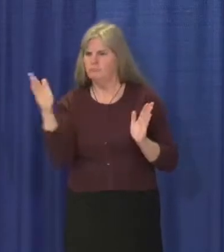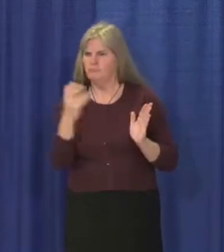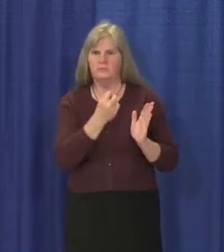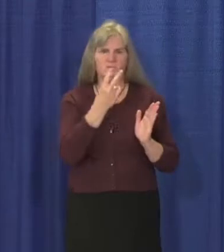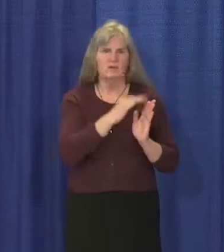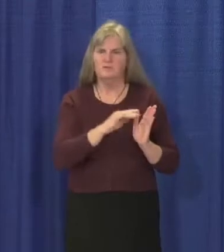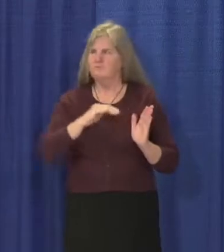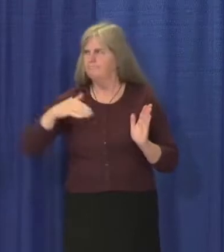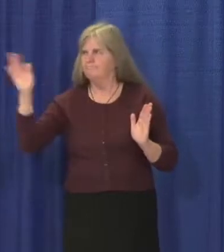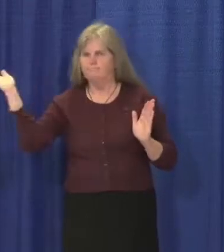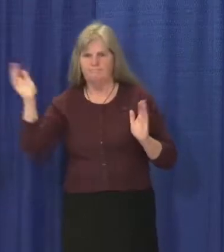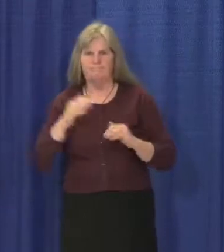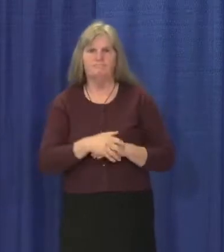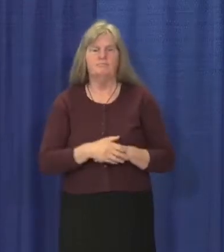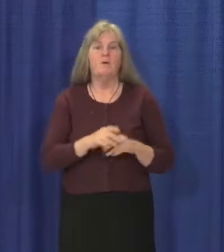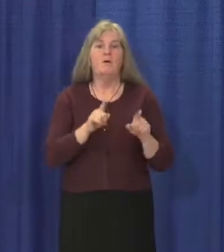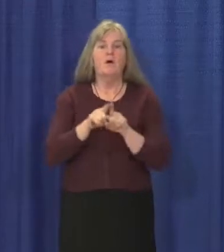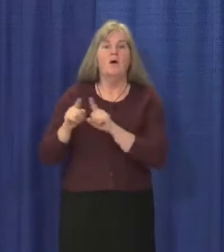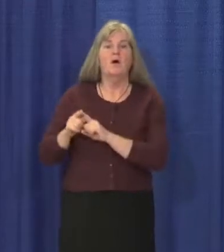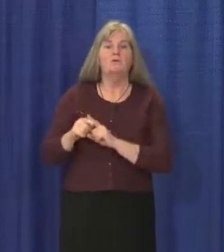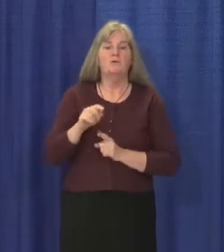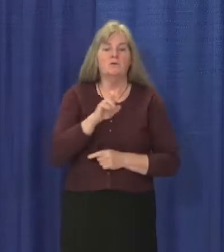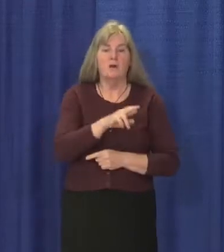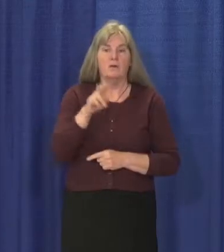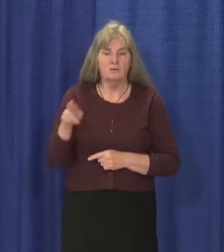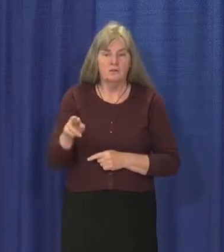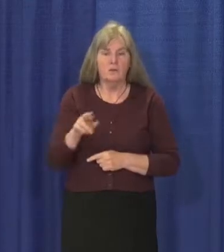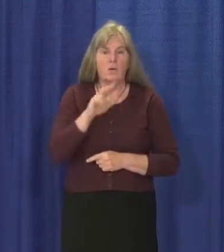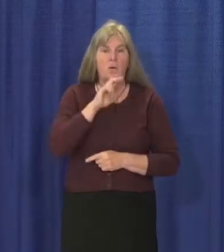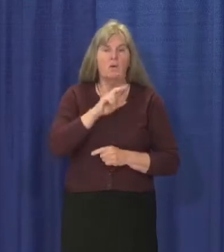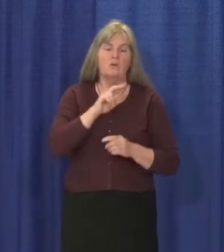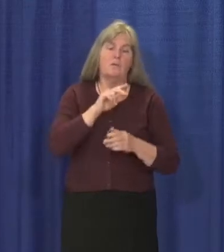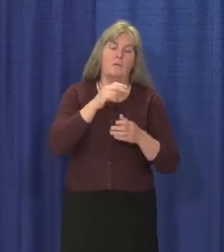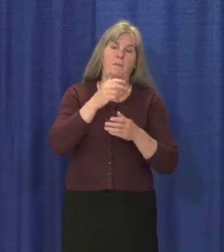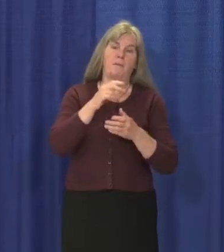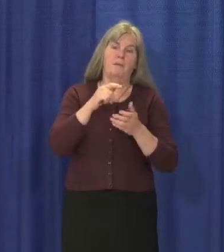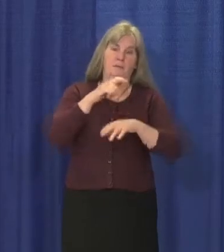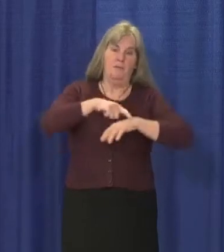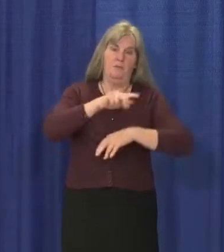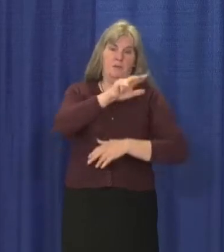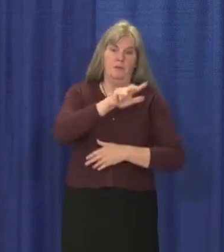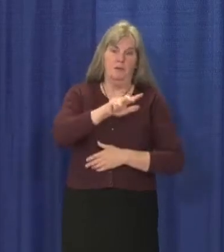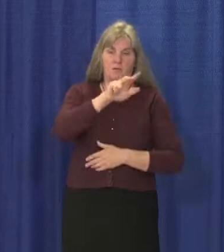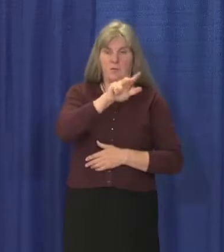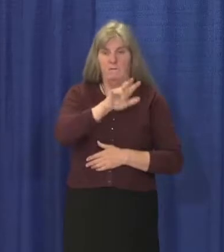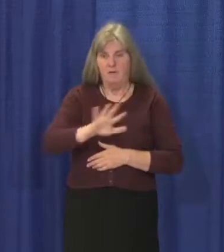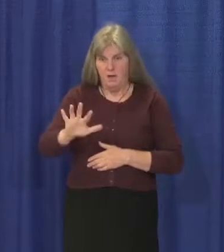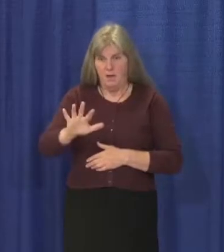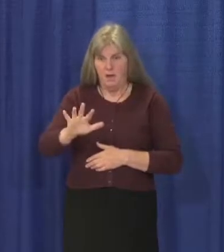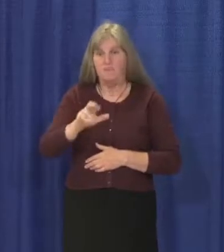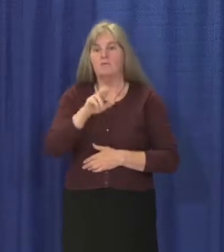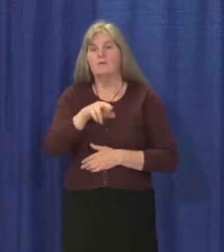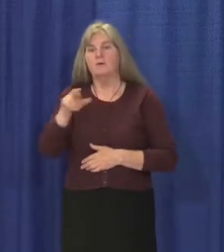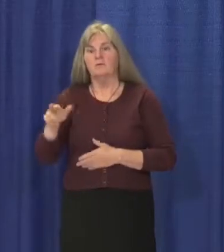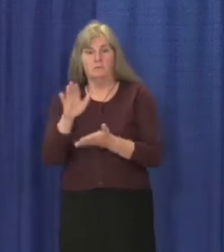with a youth clinic from three to five and at the Ross River school.